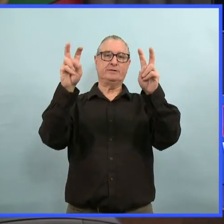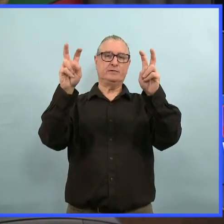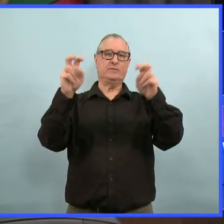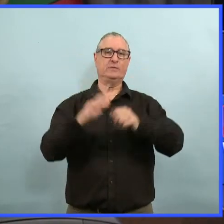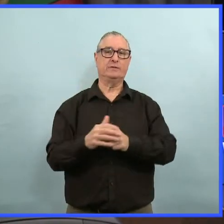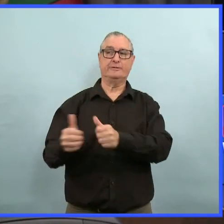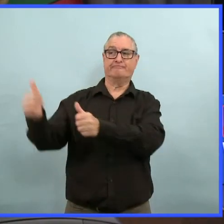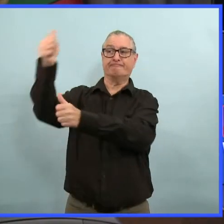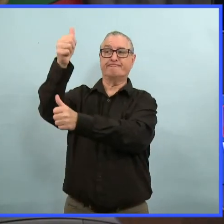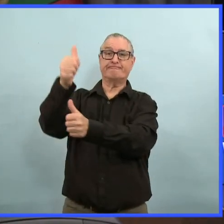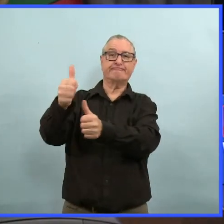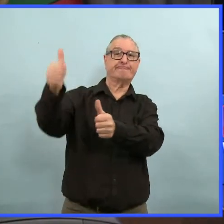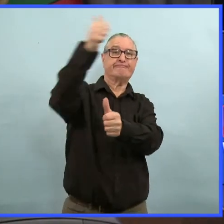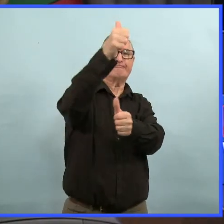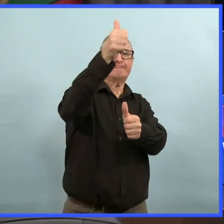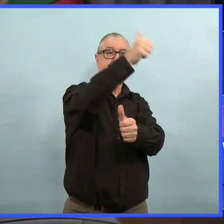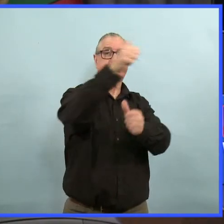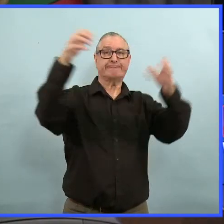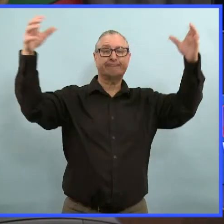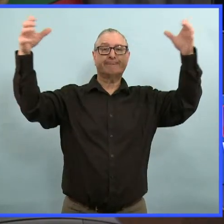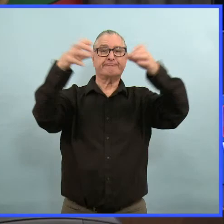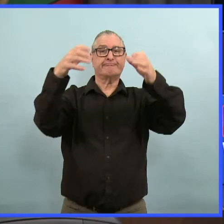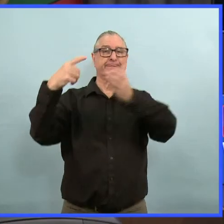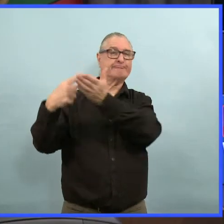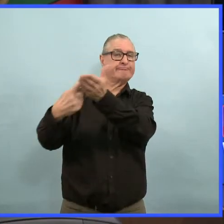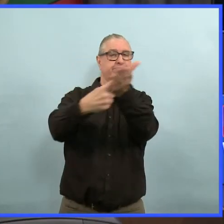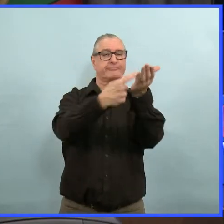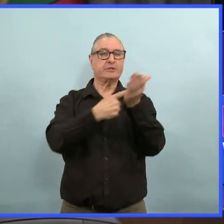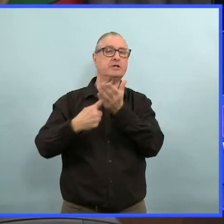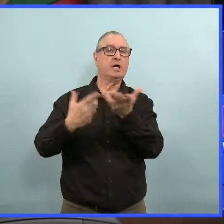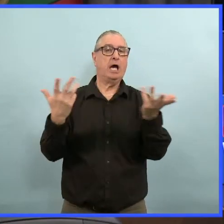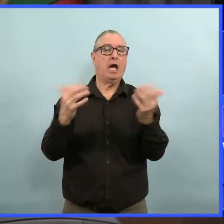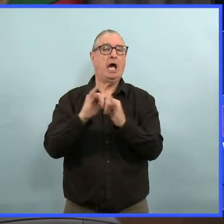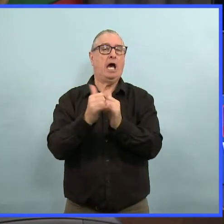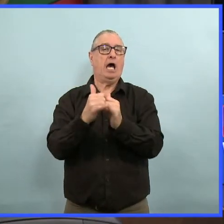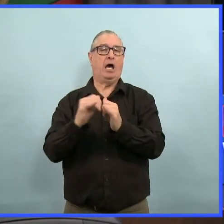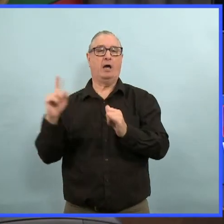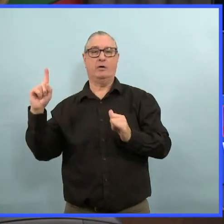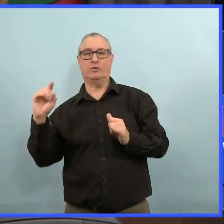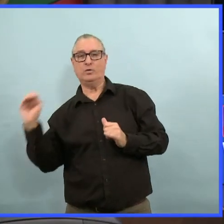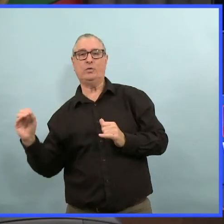going out today um local leaders in the regions will be listening to staff and working with human